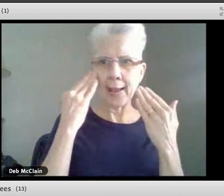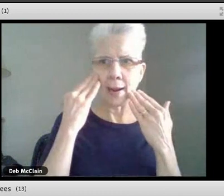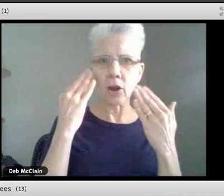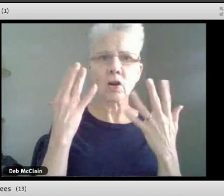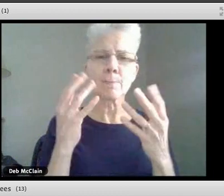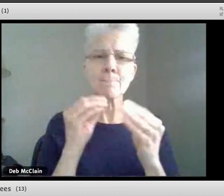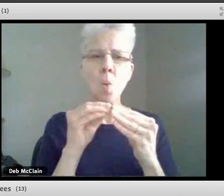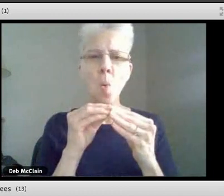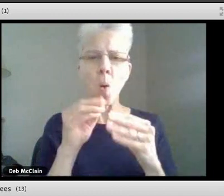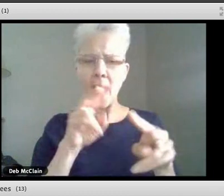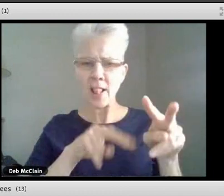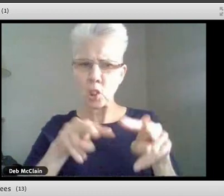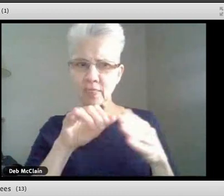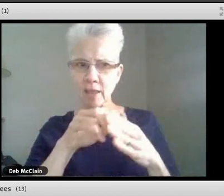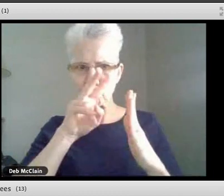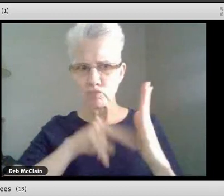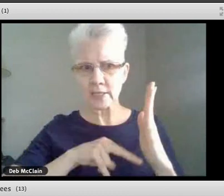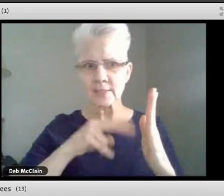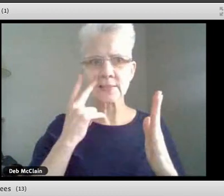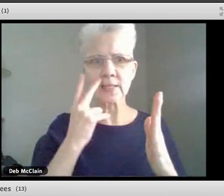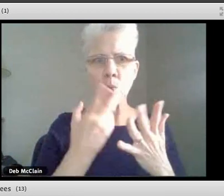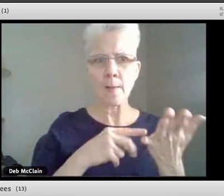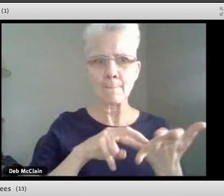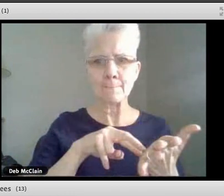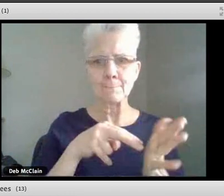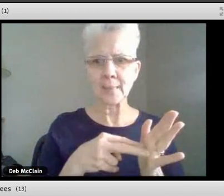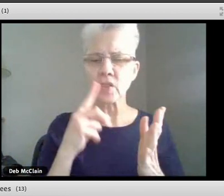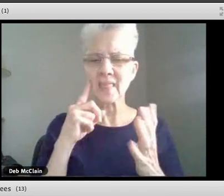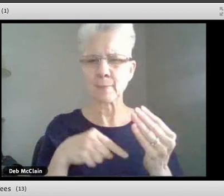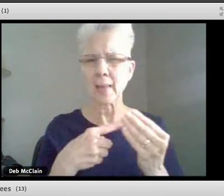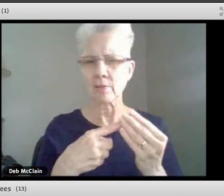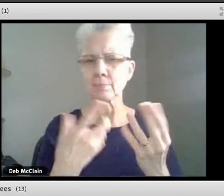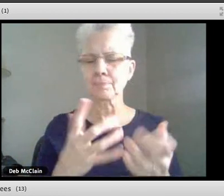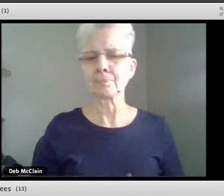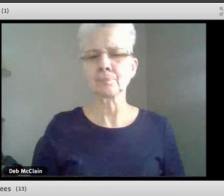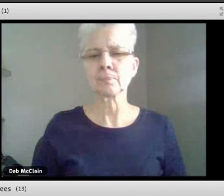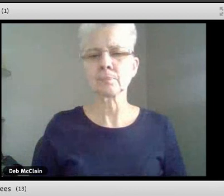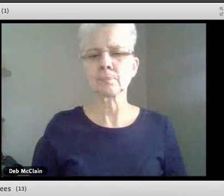So things to think about, and I'm just going to... I'm going to keep going, but I'm going to check the chat box,